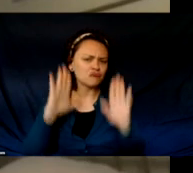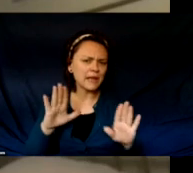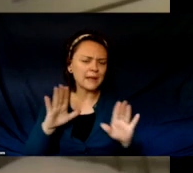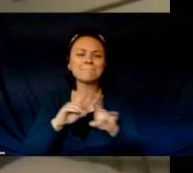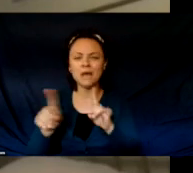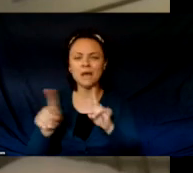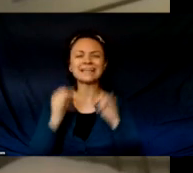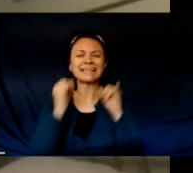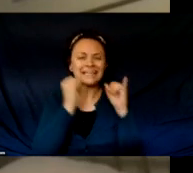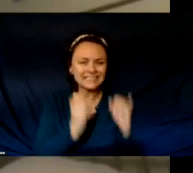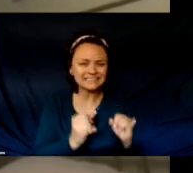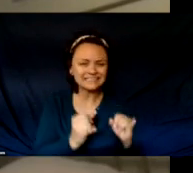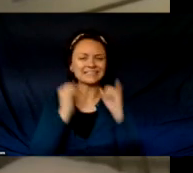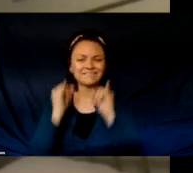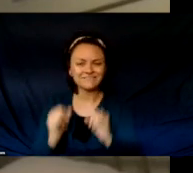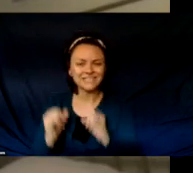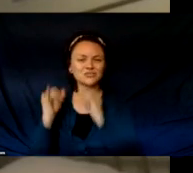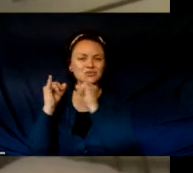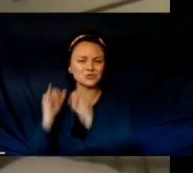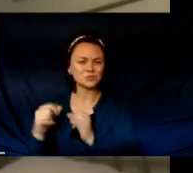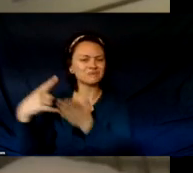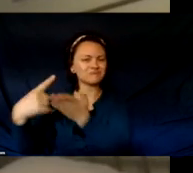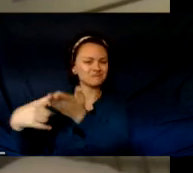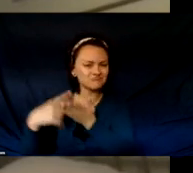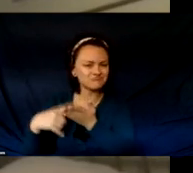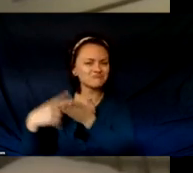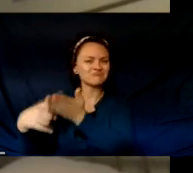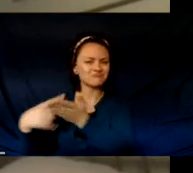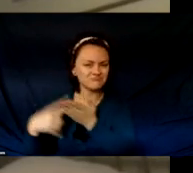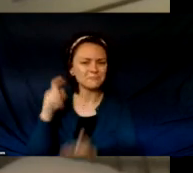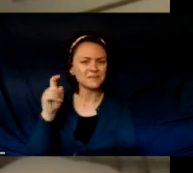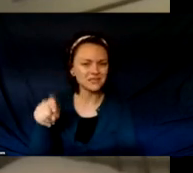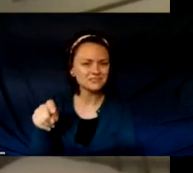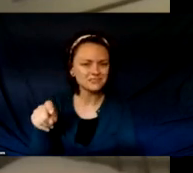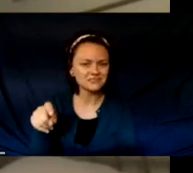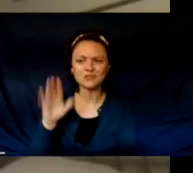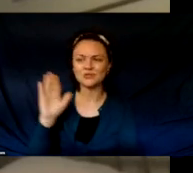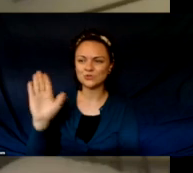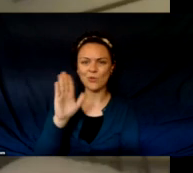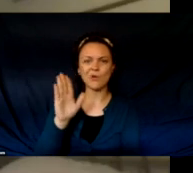with each of your participants to make sure that their access needs are being met.